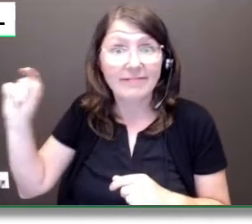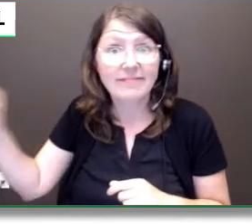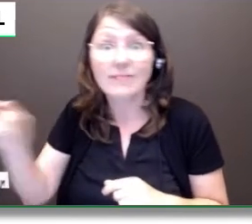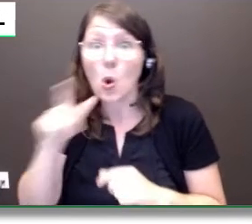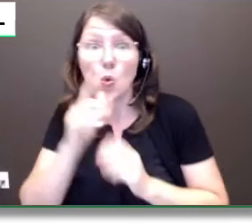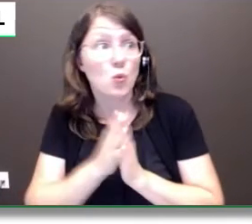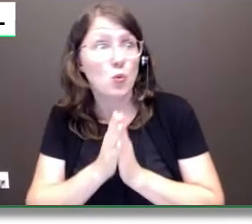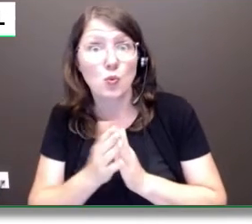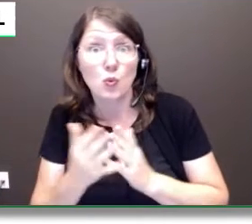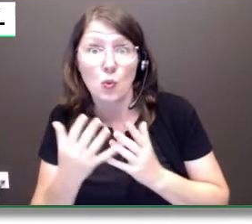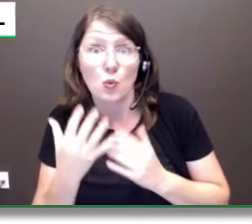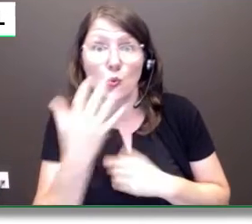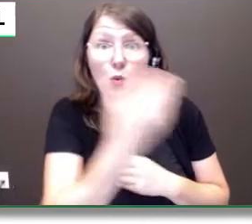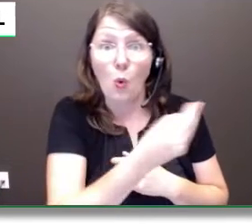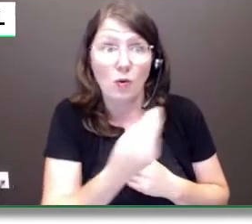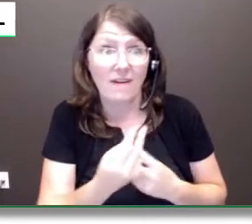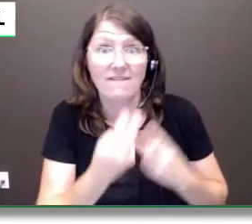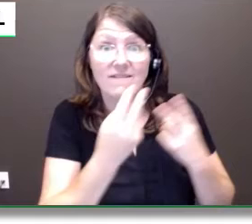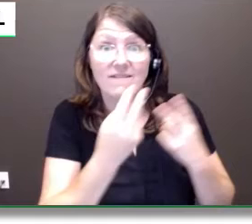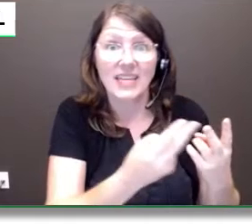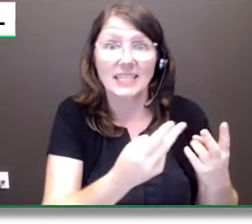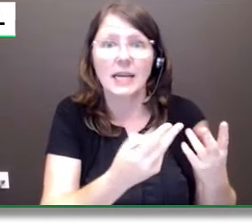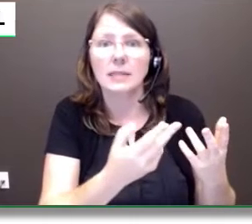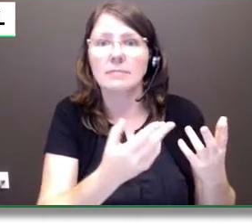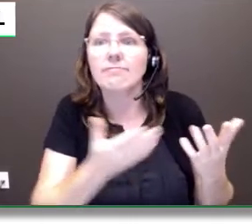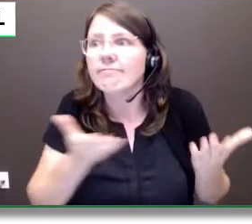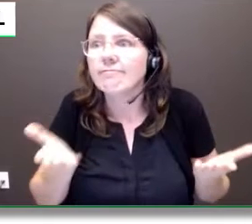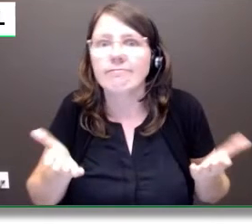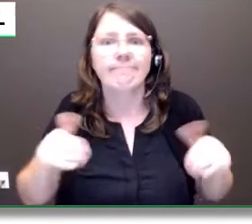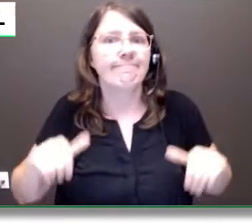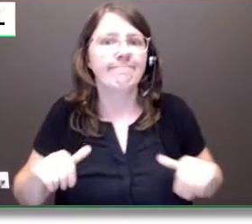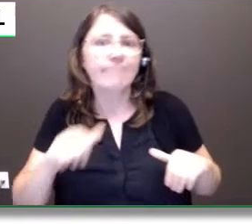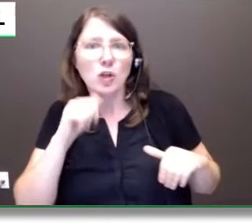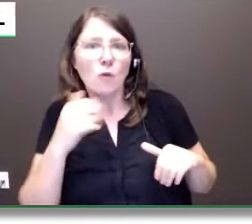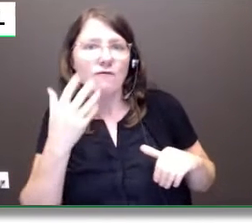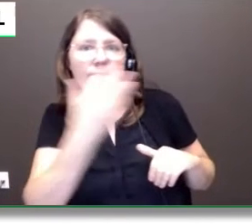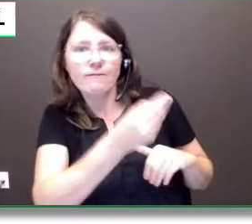when we go to apply for funding, we get asked well how many people are you